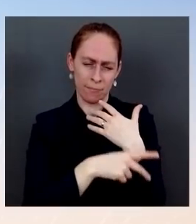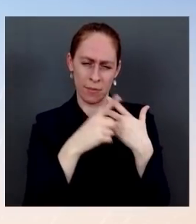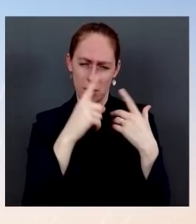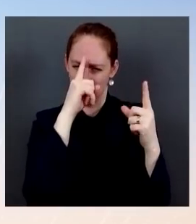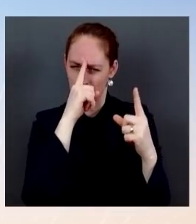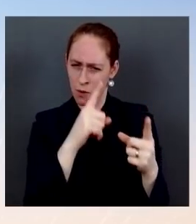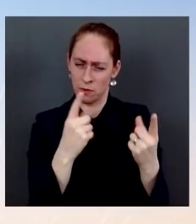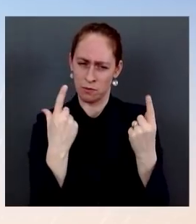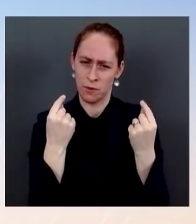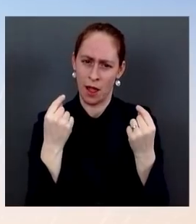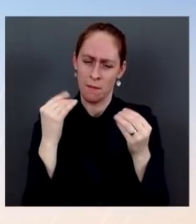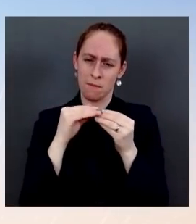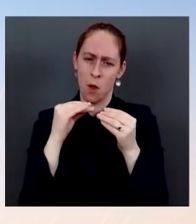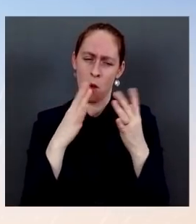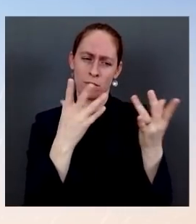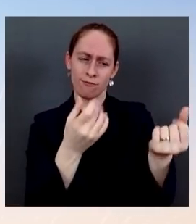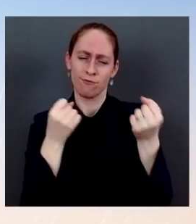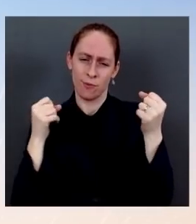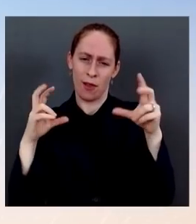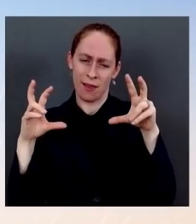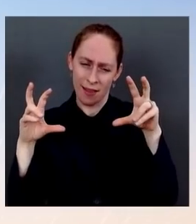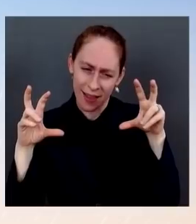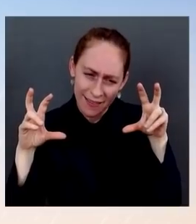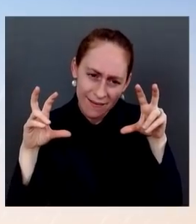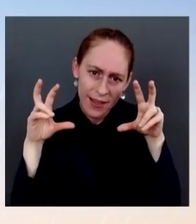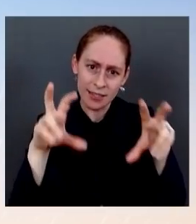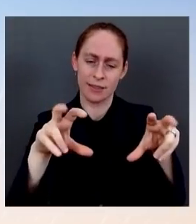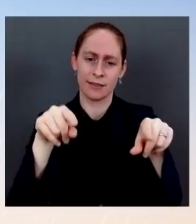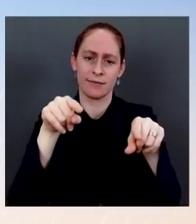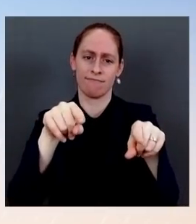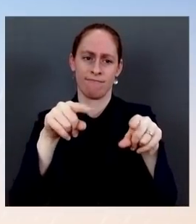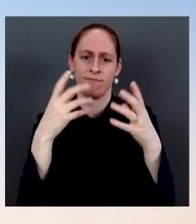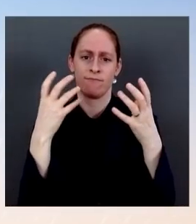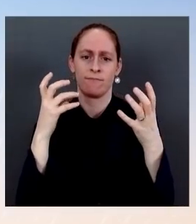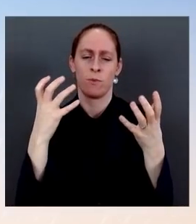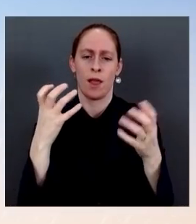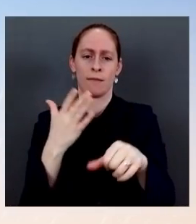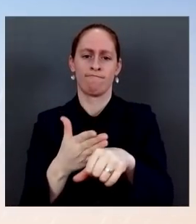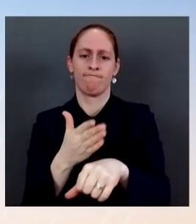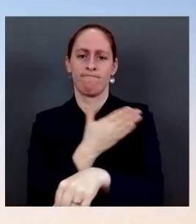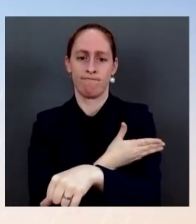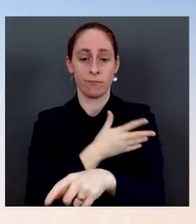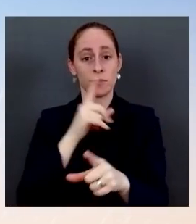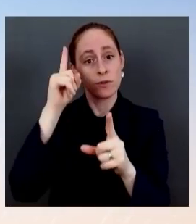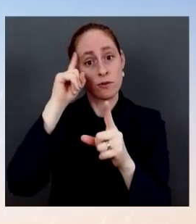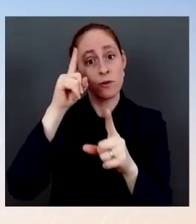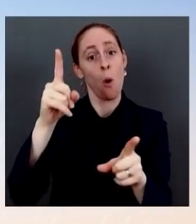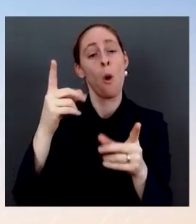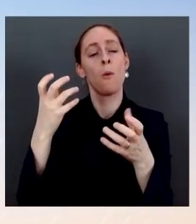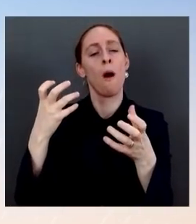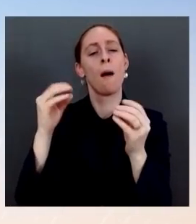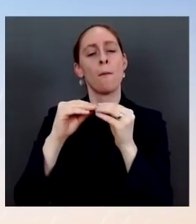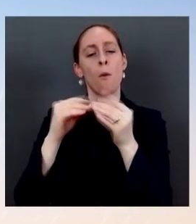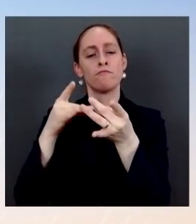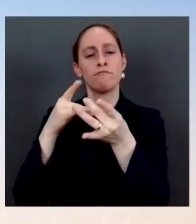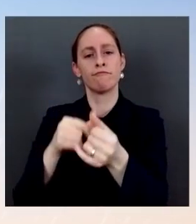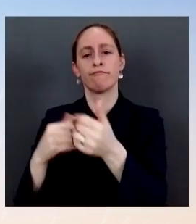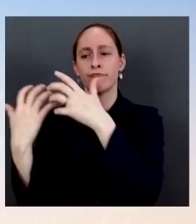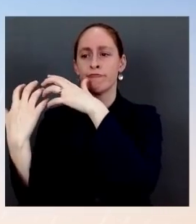will strengthen our supply chains, help speed the flow of goods, and lower prices for Americans. And that's more important -- did you get what I did there? --